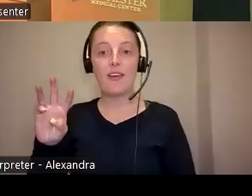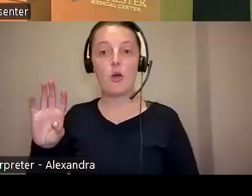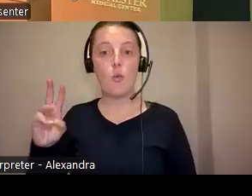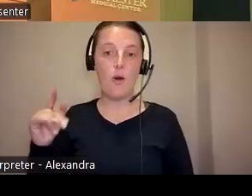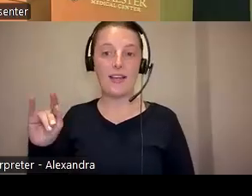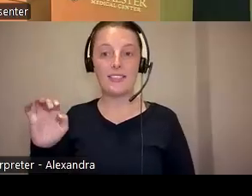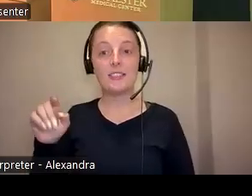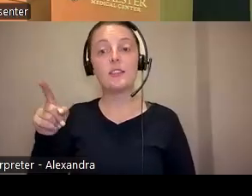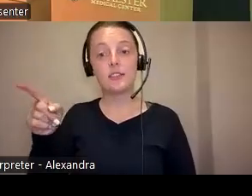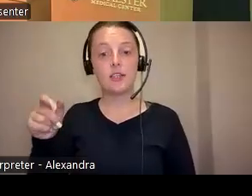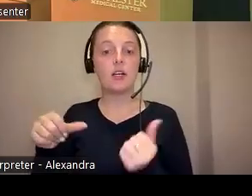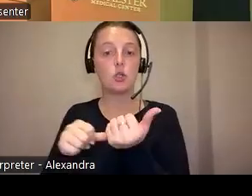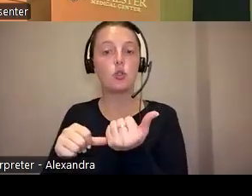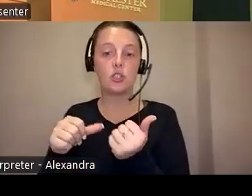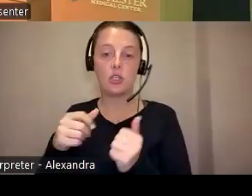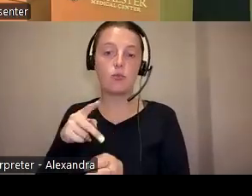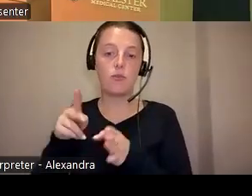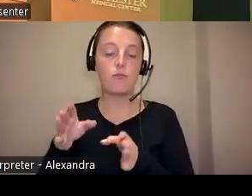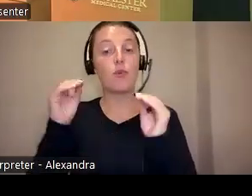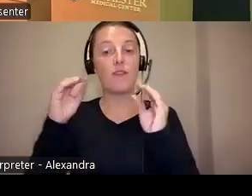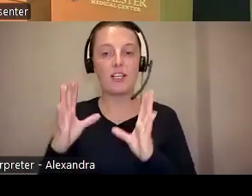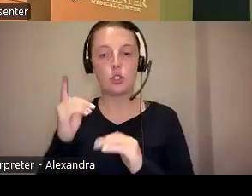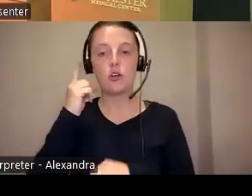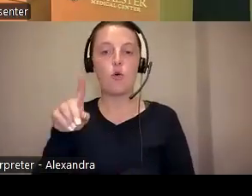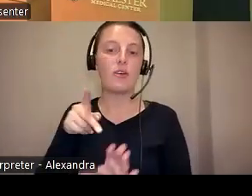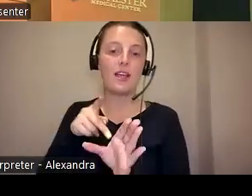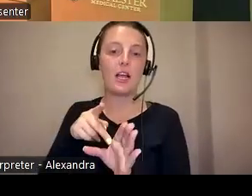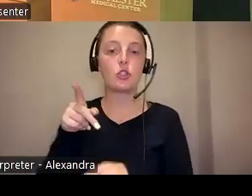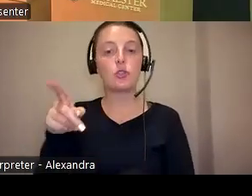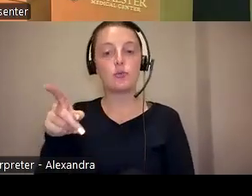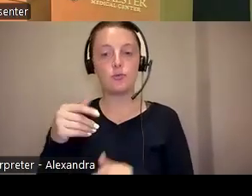uh with secondary appointments in public health sciences and community health and prevention. Um,